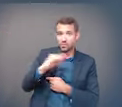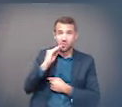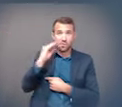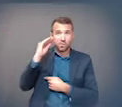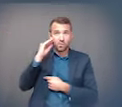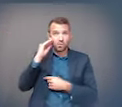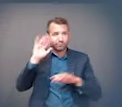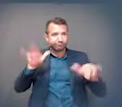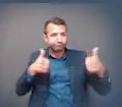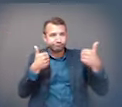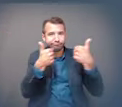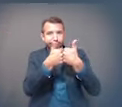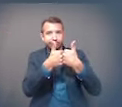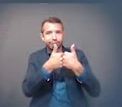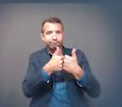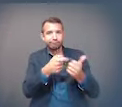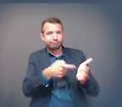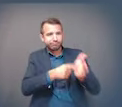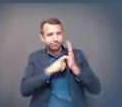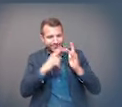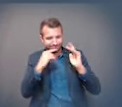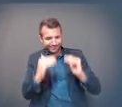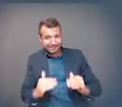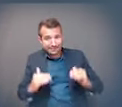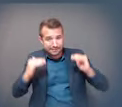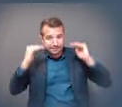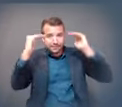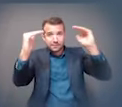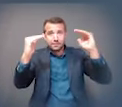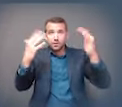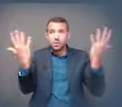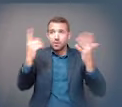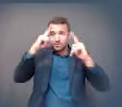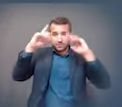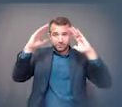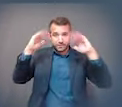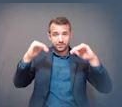and challenged our grateful nation to elevate its expectations.